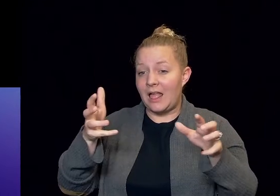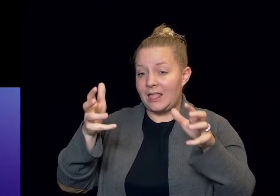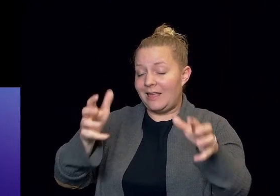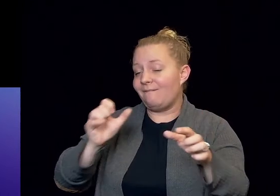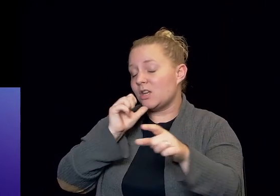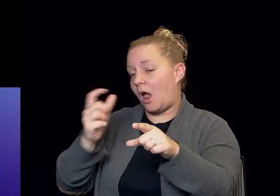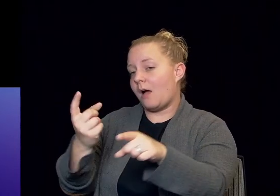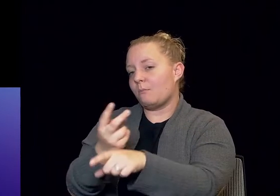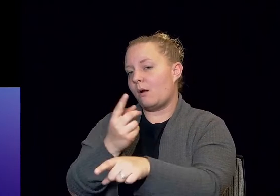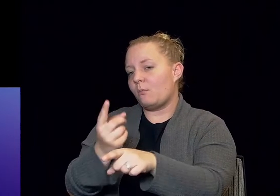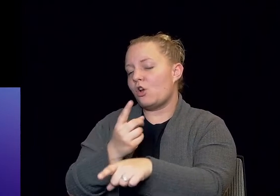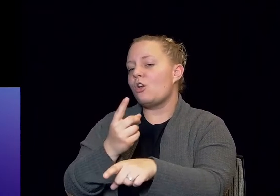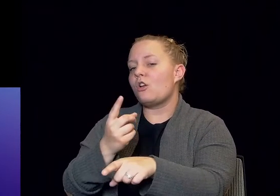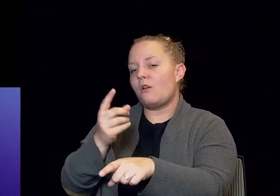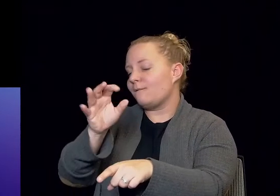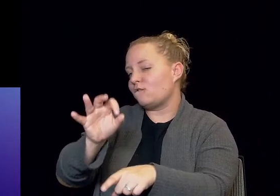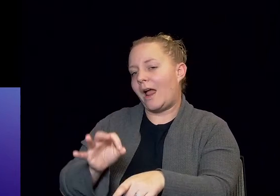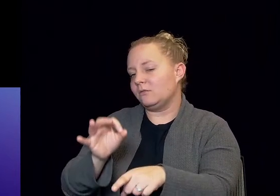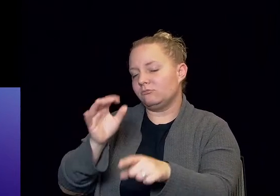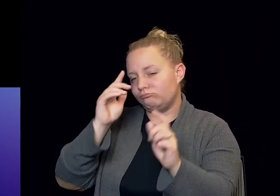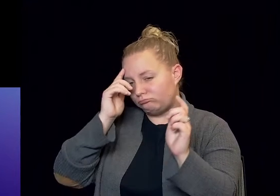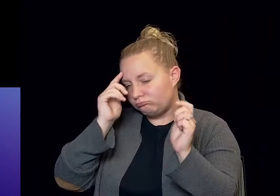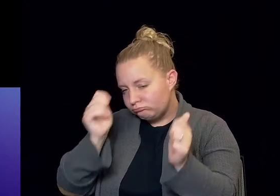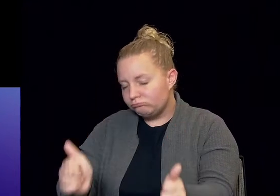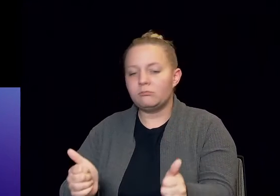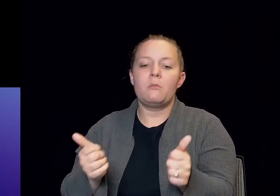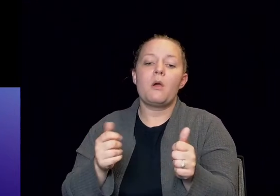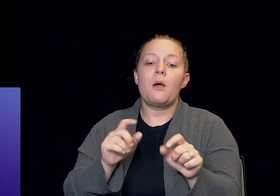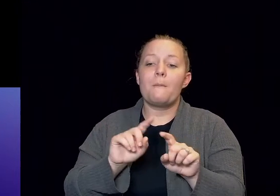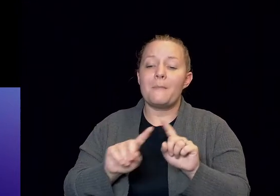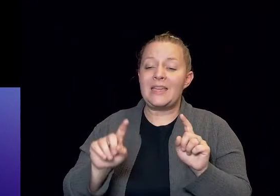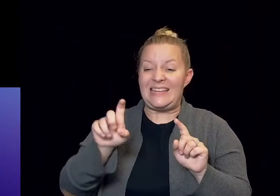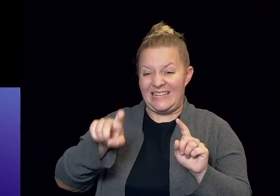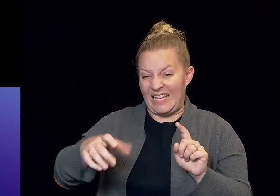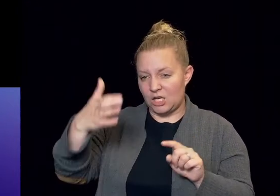completely your choice but you do need to know how to turn an improper fraction into a mixed number.